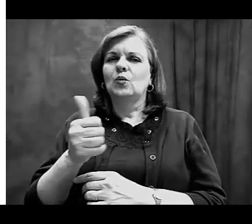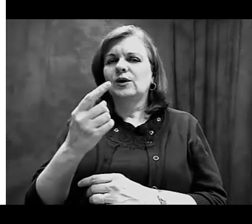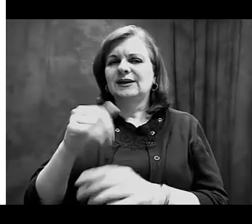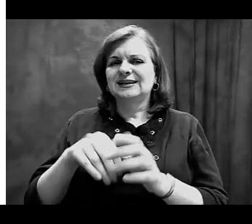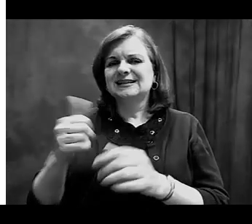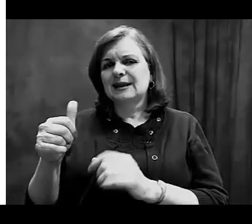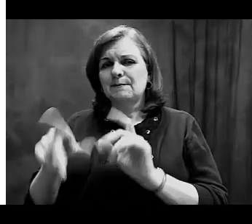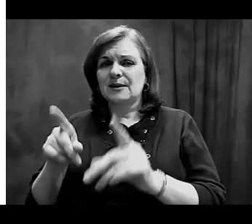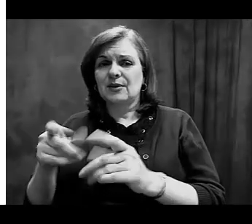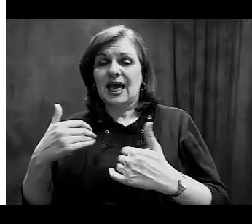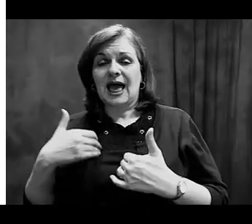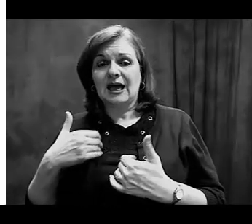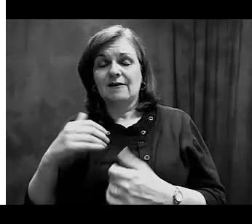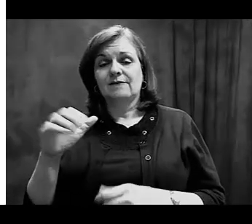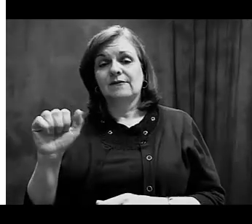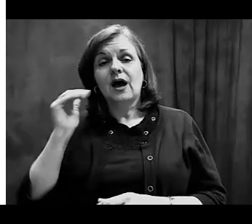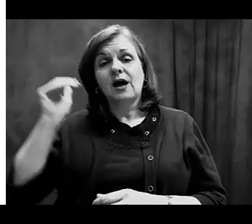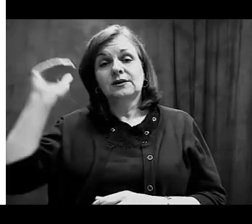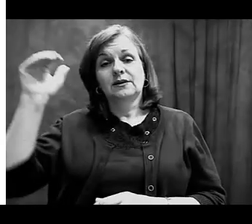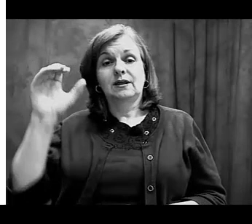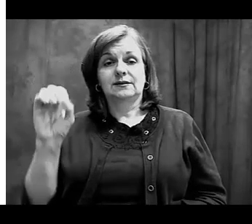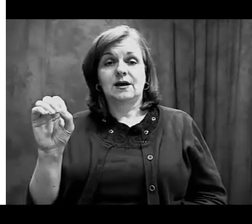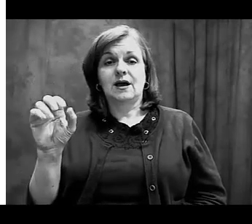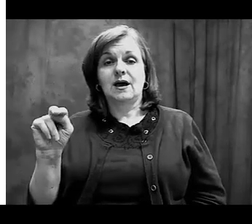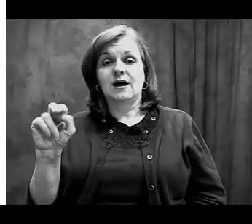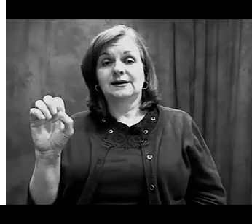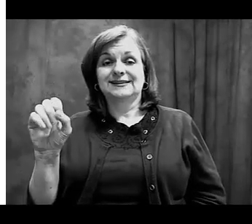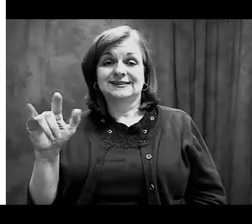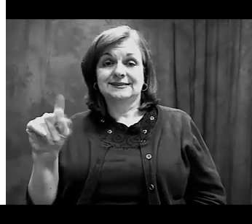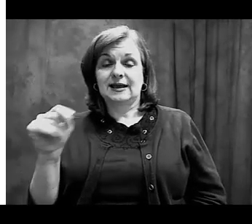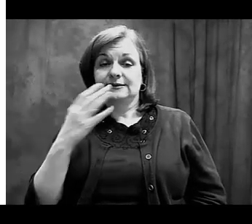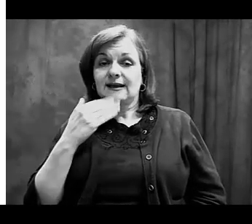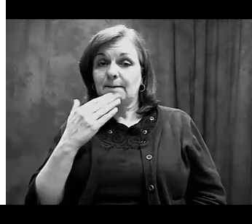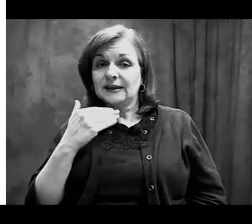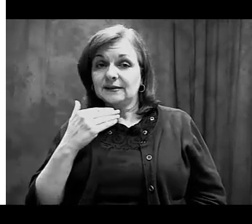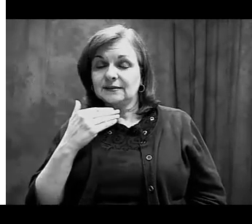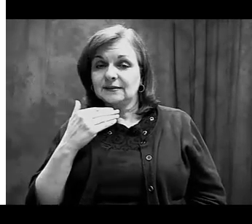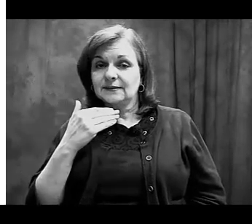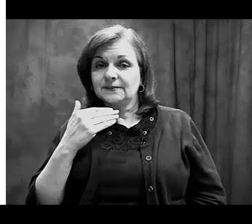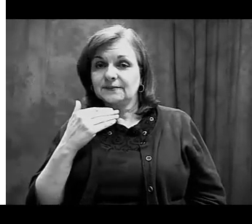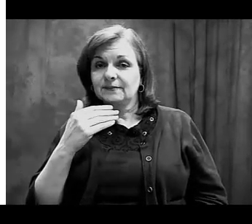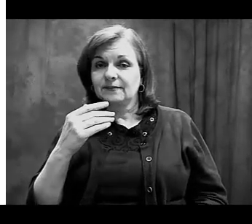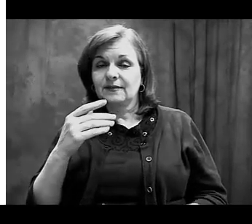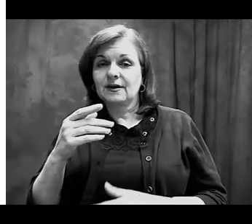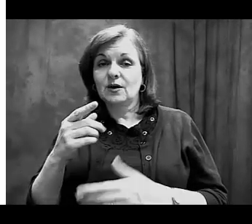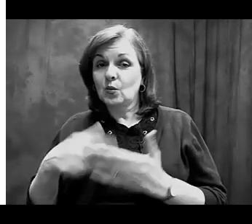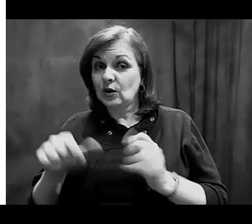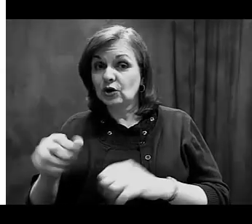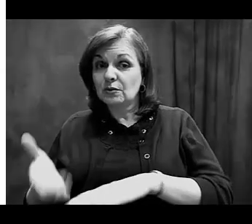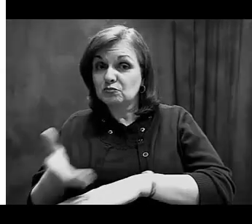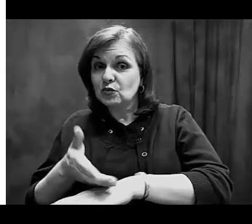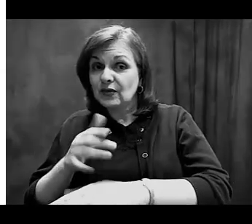individuals have adult onset diabetes meaning that a change in diet